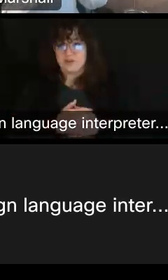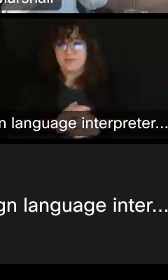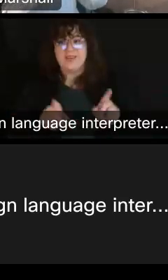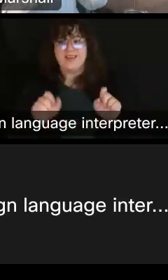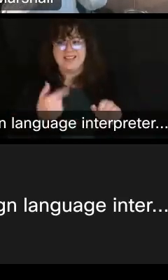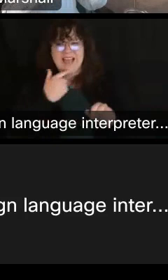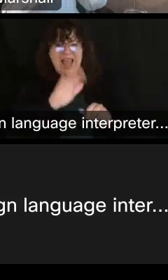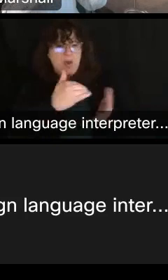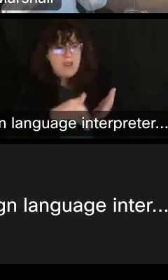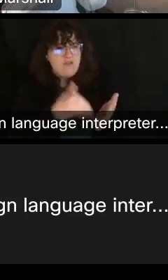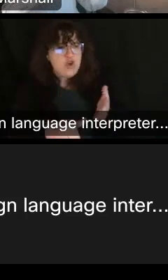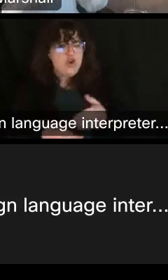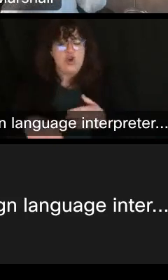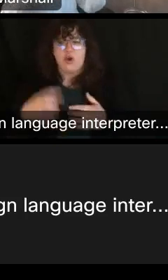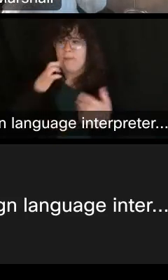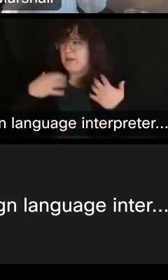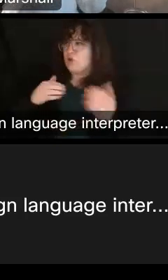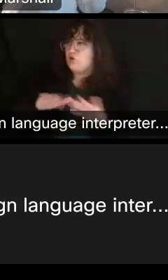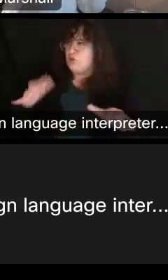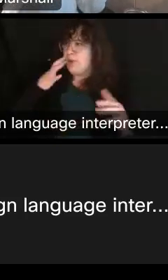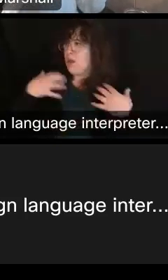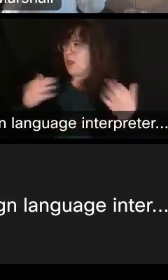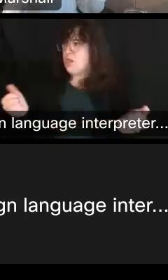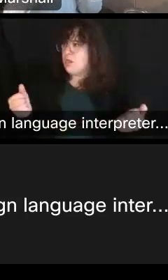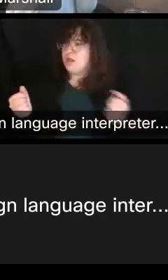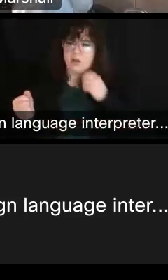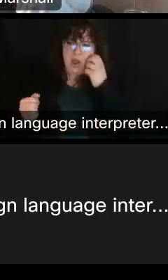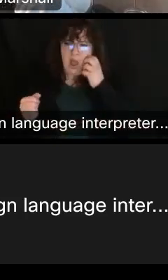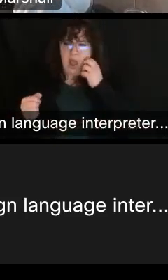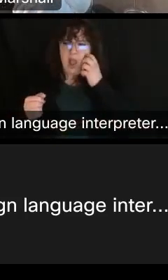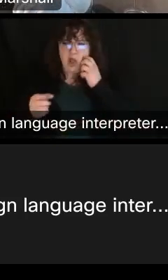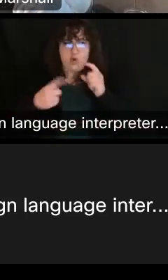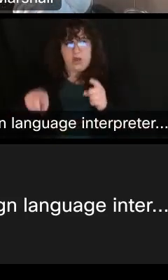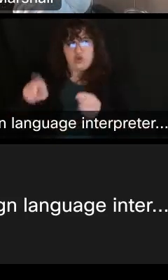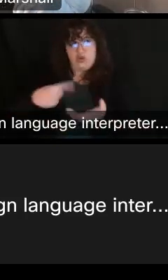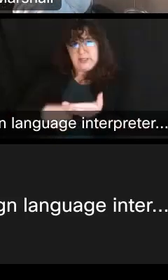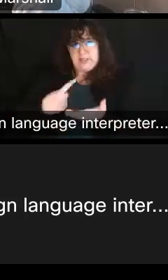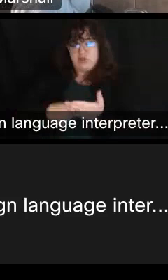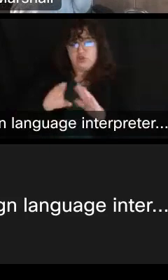hey children's mental health area, it'd be good for you to talk about what's this child's needs,